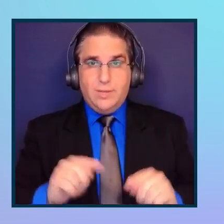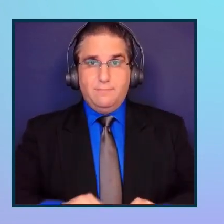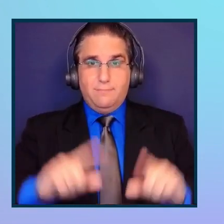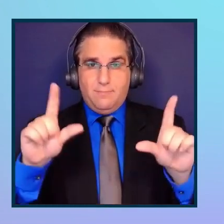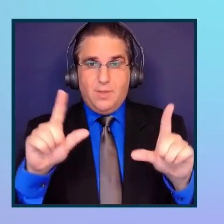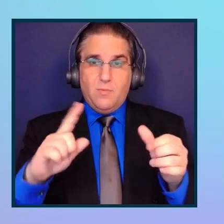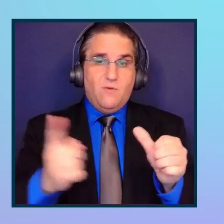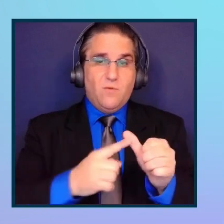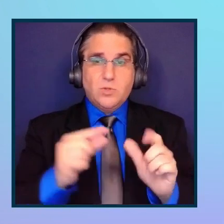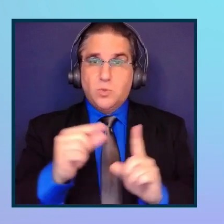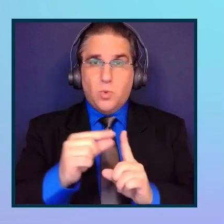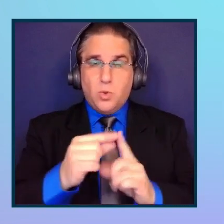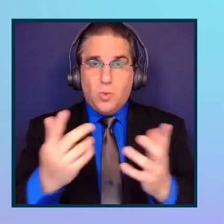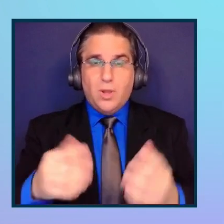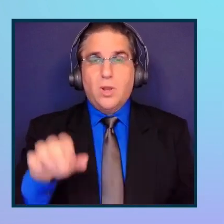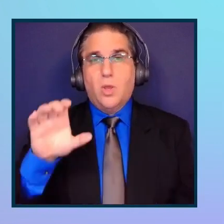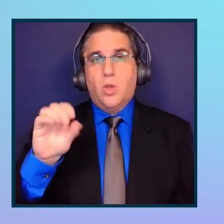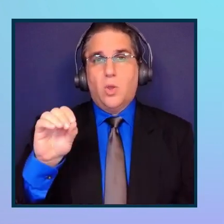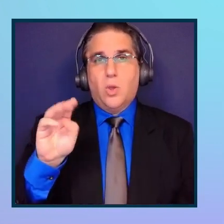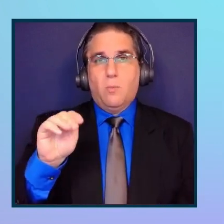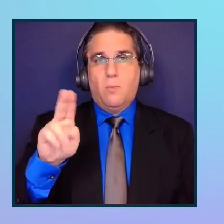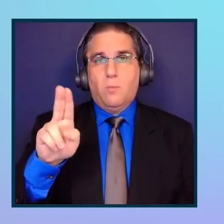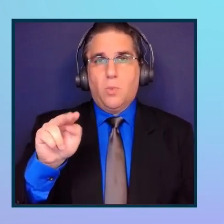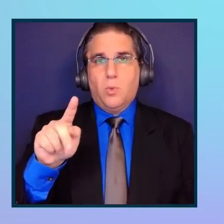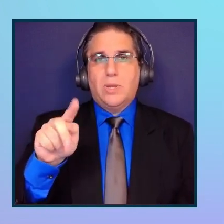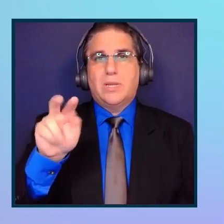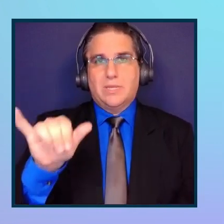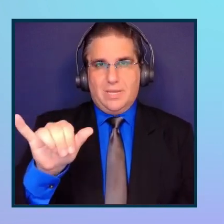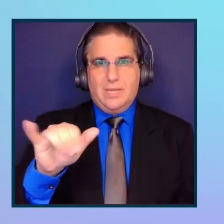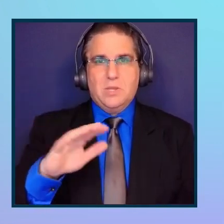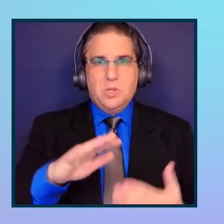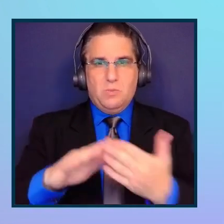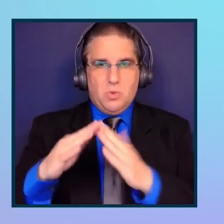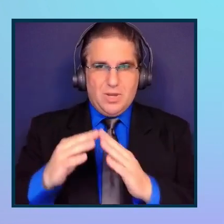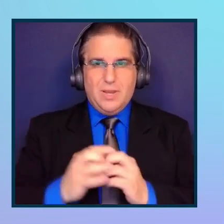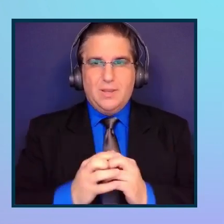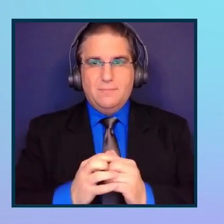I was co-teaching a class with a friend about a week ago